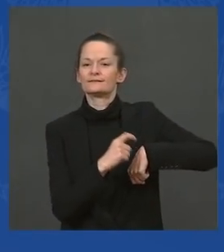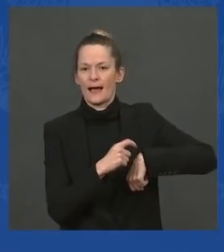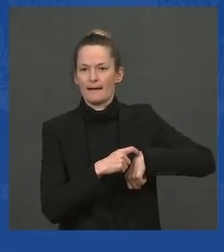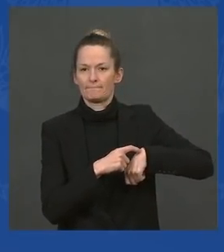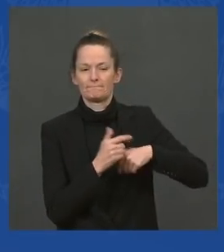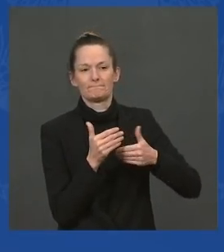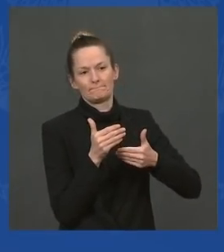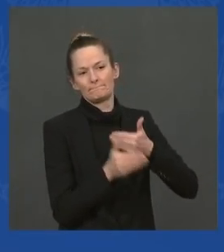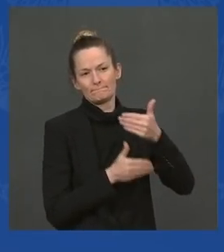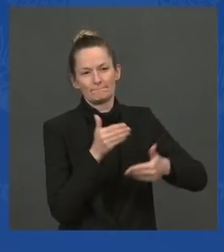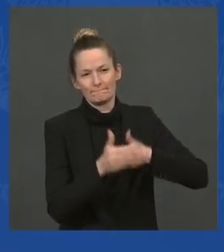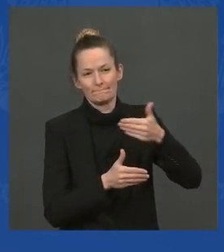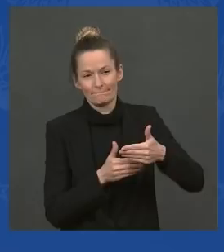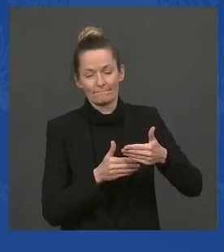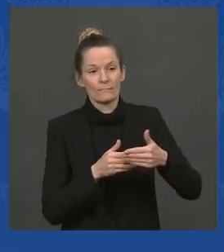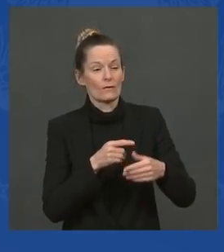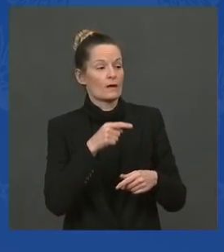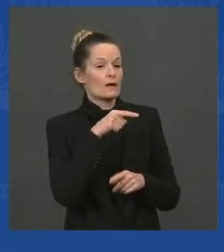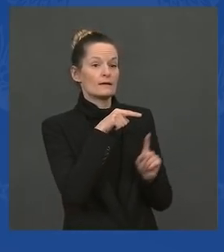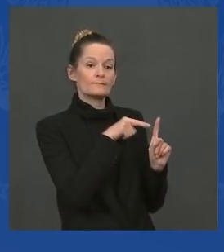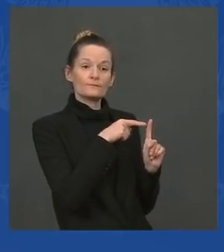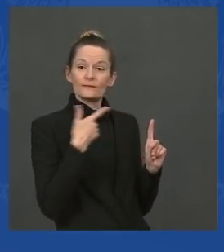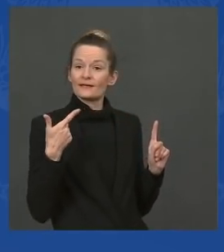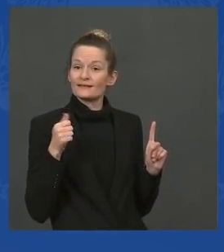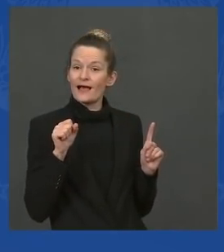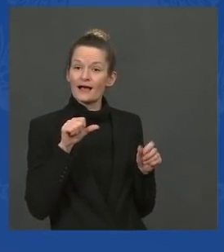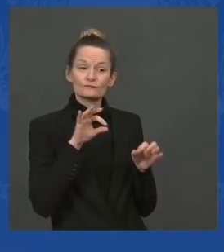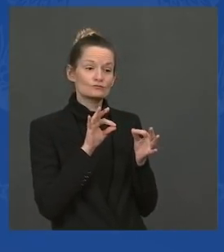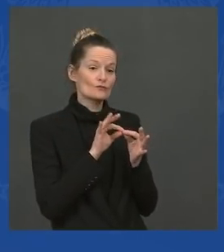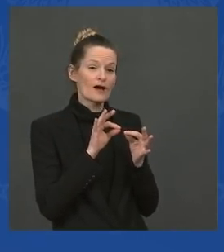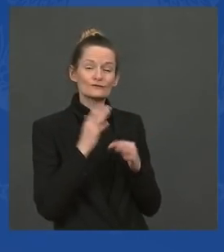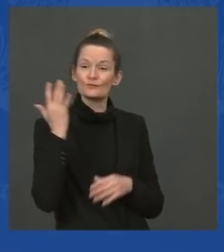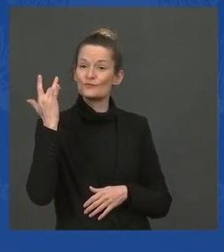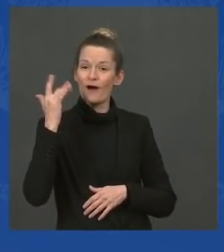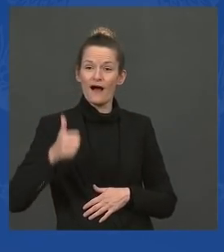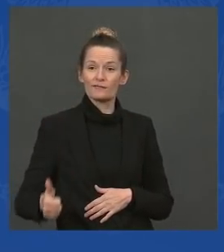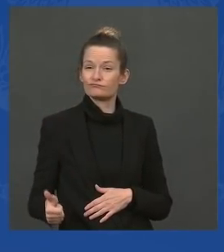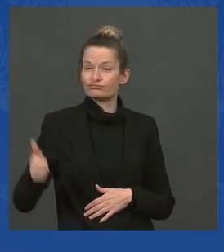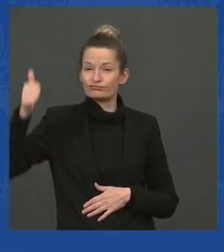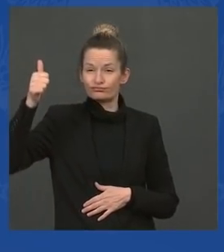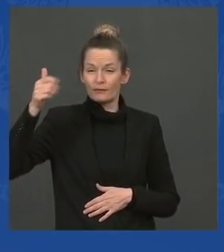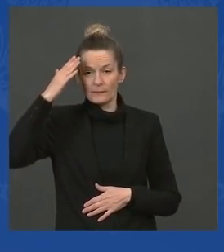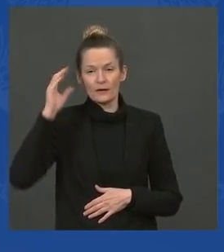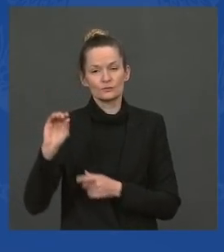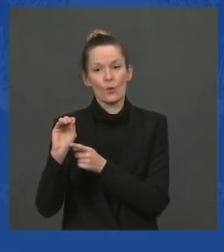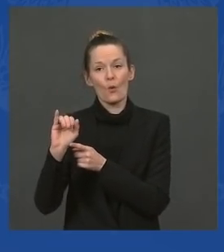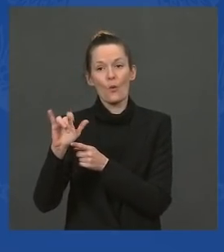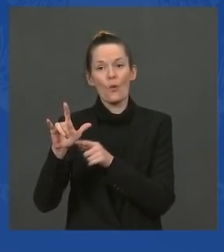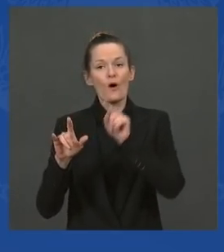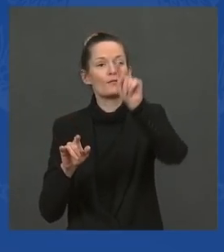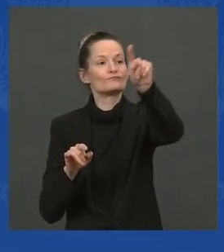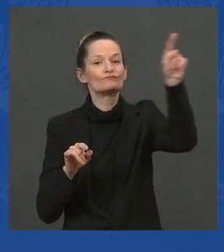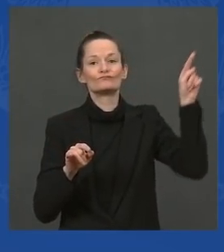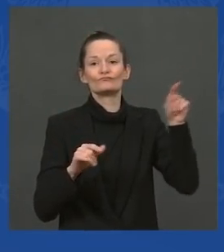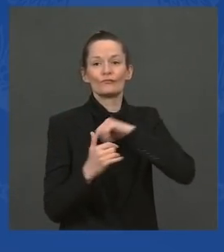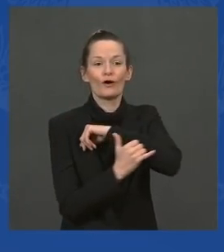is because oil-producing countries and large companies have not ramped up the supply of oil quickly enough to meet the demand.